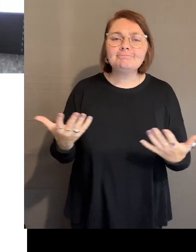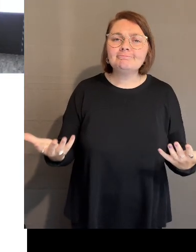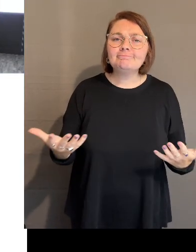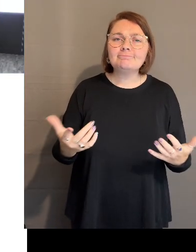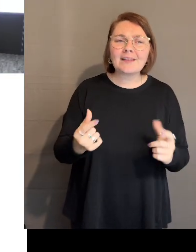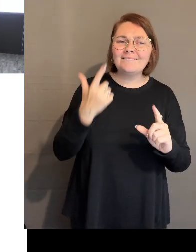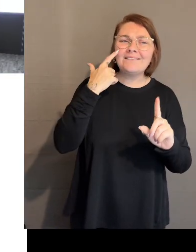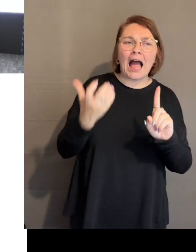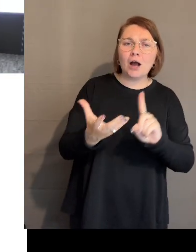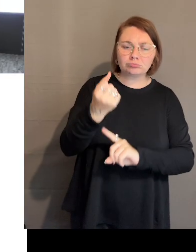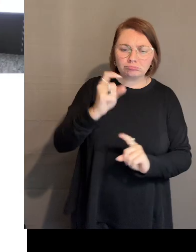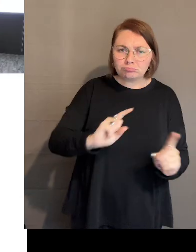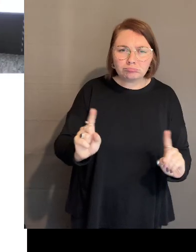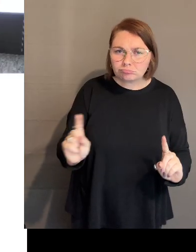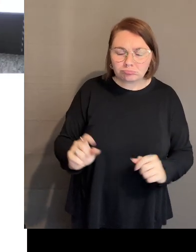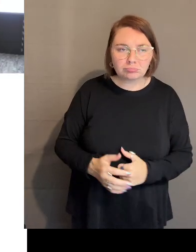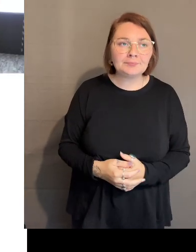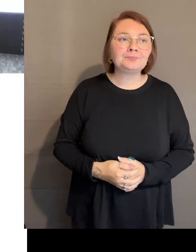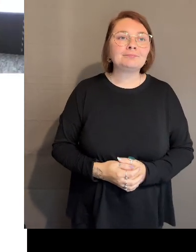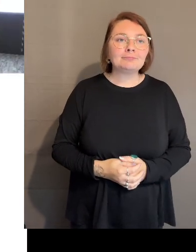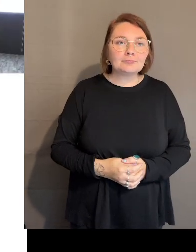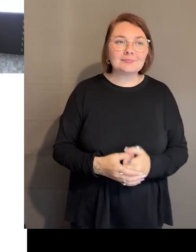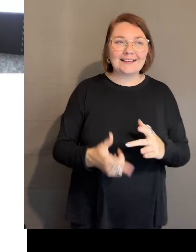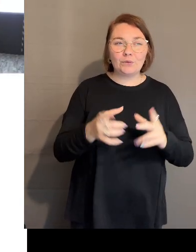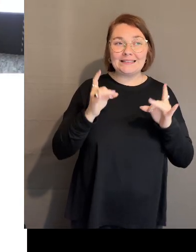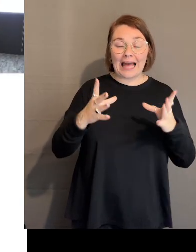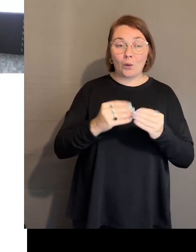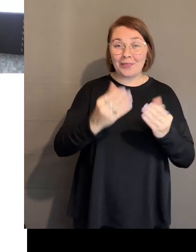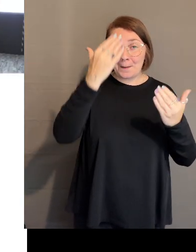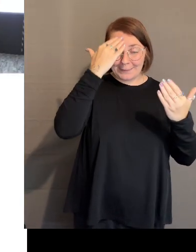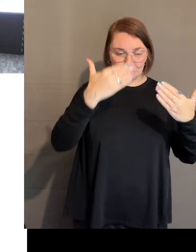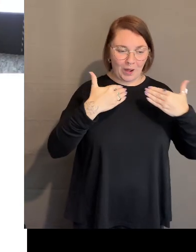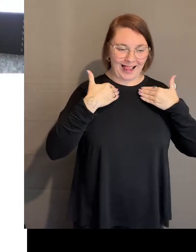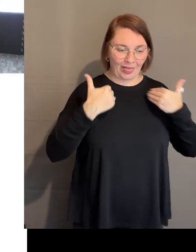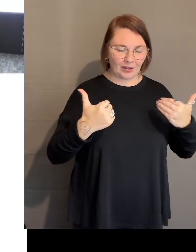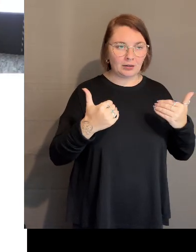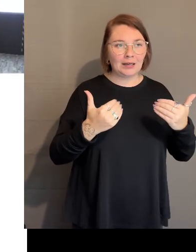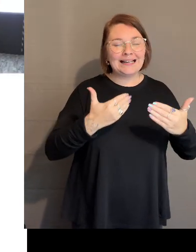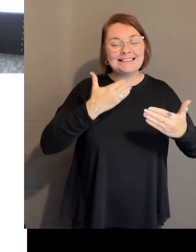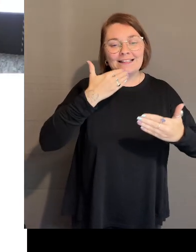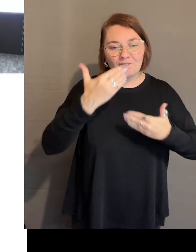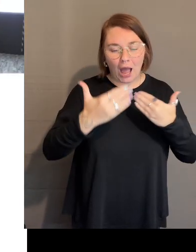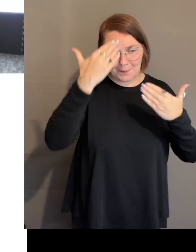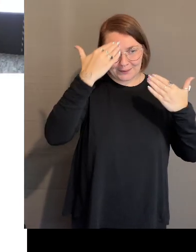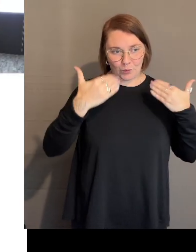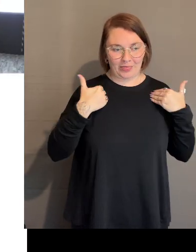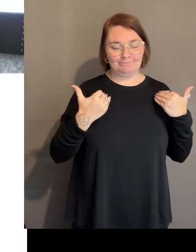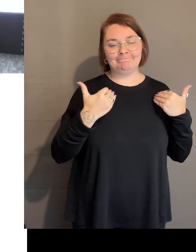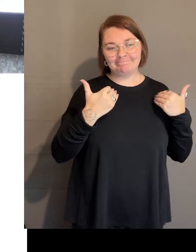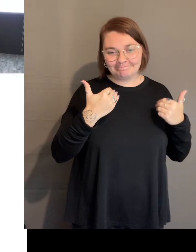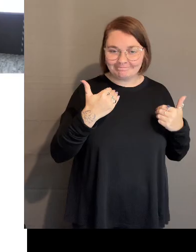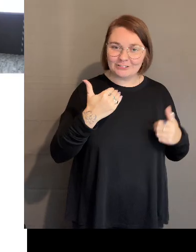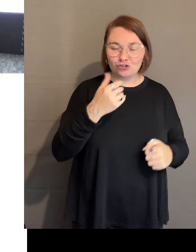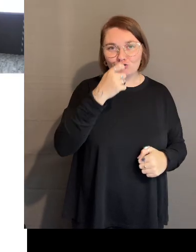So, what have we found? If we start with mental health, and defining mental health is a bit tricky.